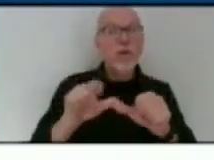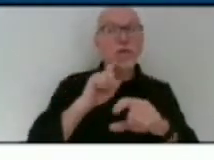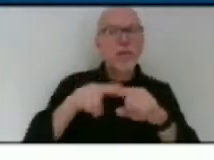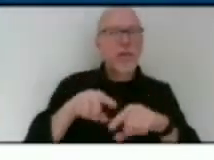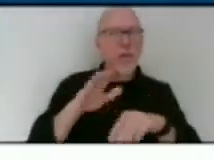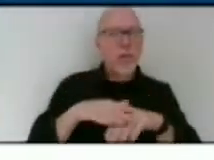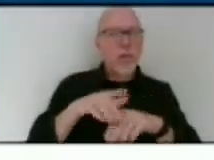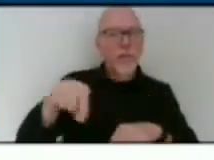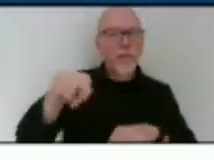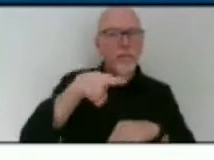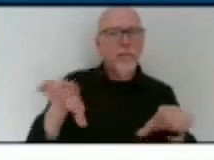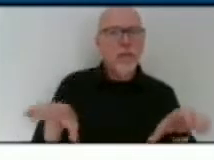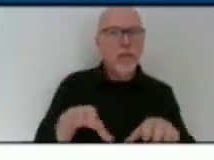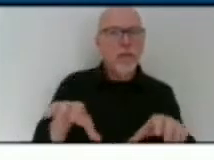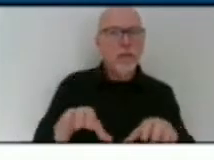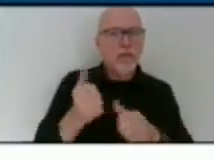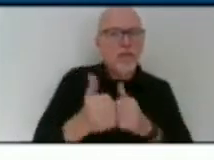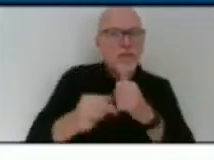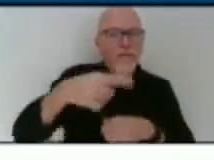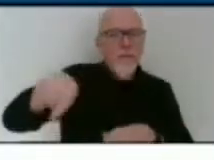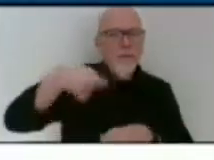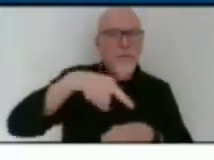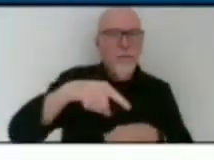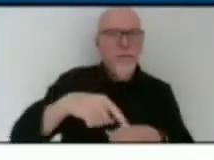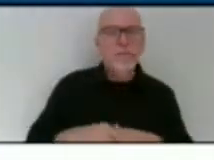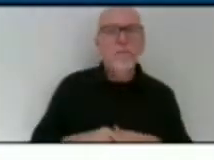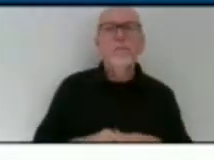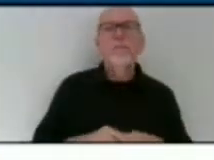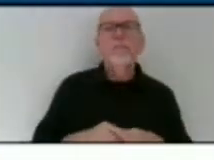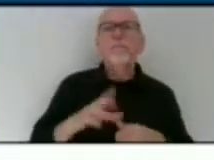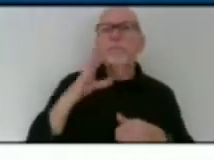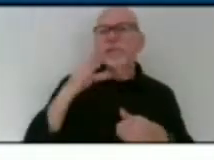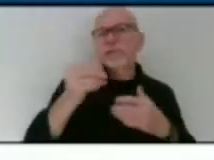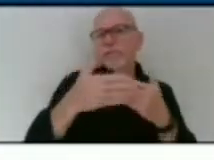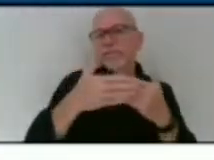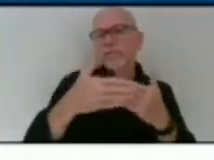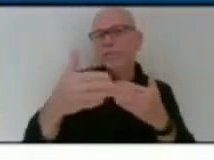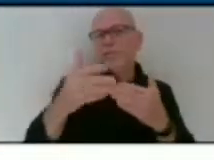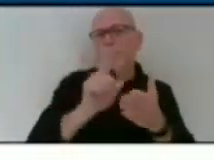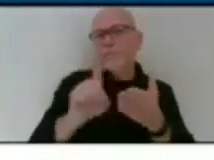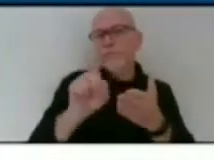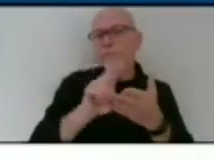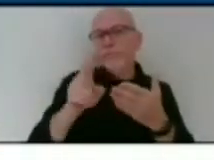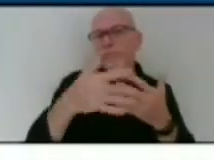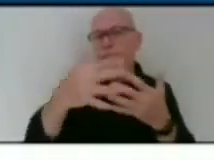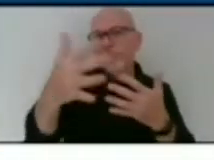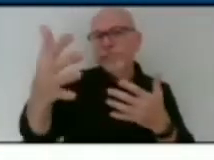each of us takes today and in the coming days and weeks. That's why we're